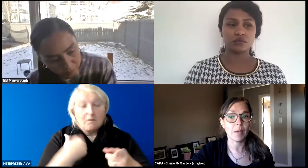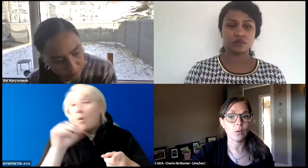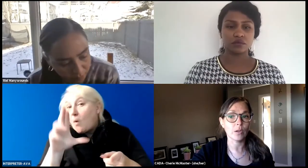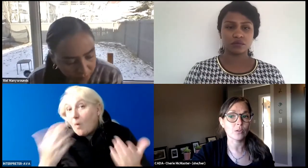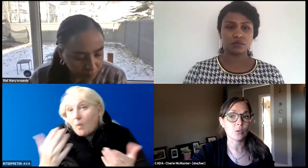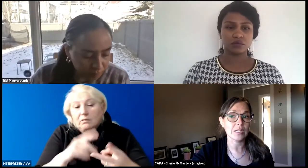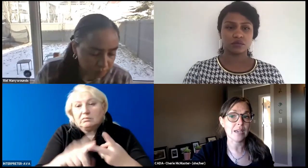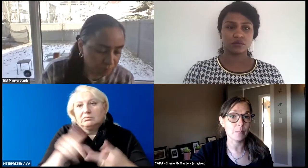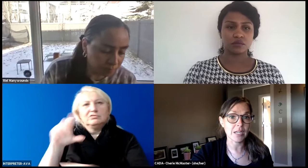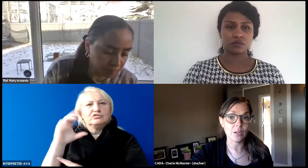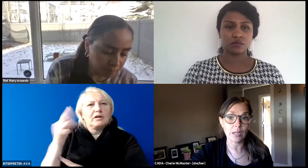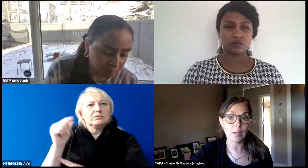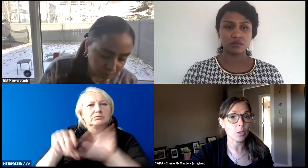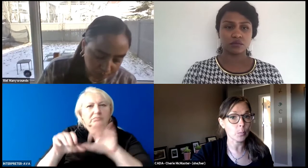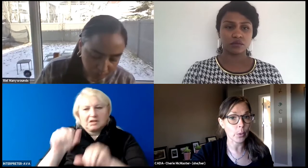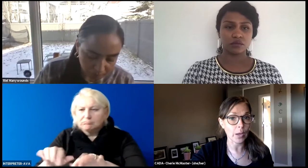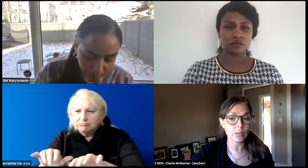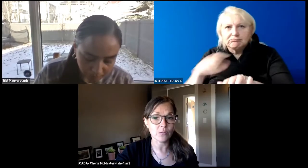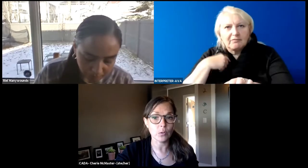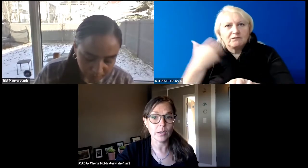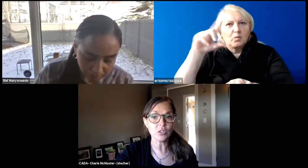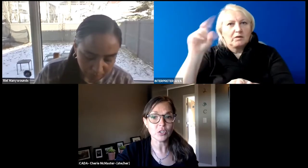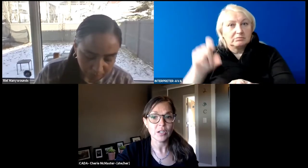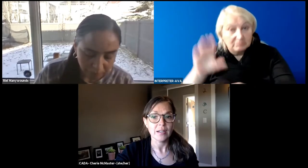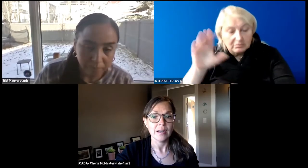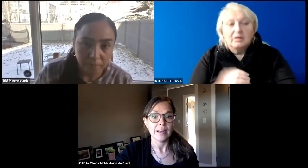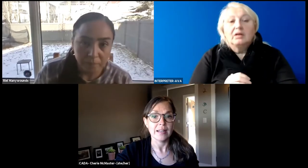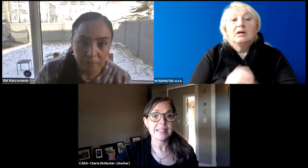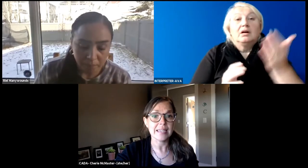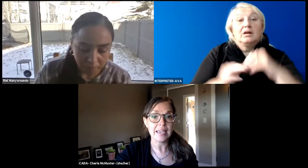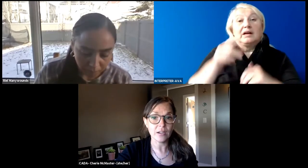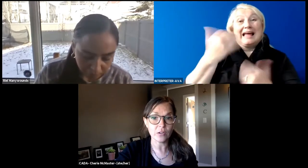menu on your screen to update your name and your pronouns if you wish. And Lesley Hinger